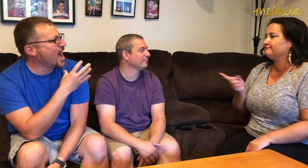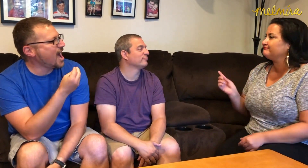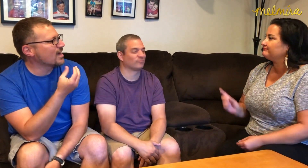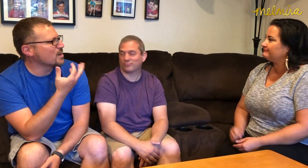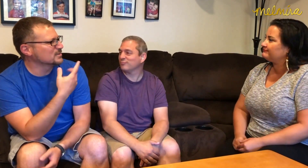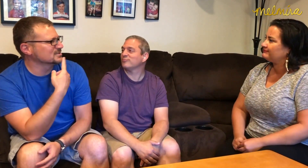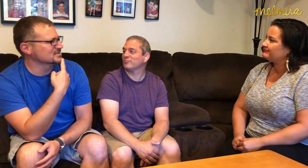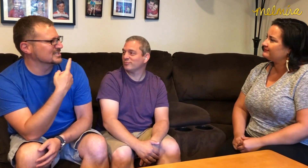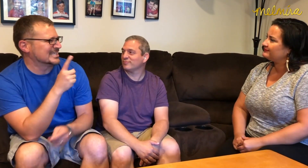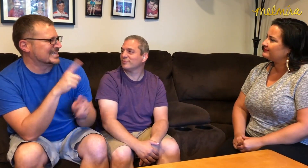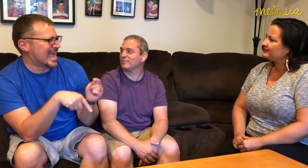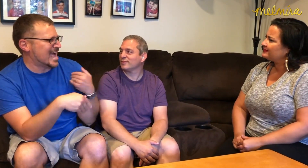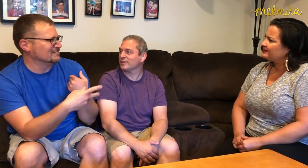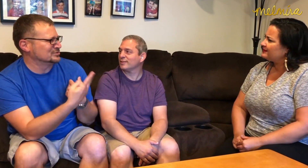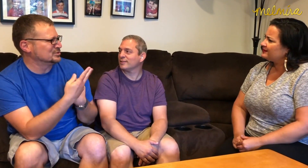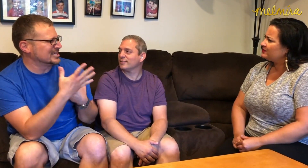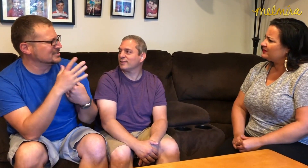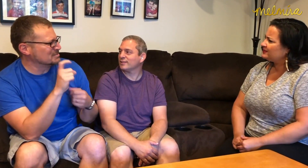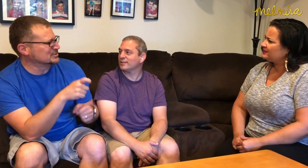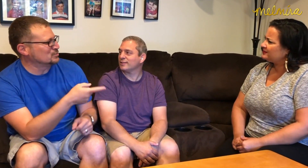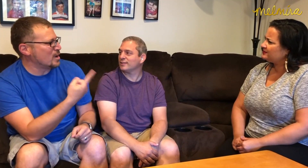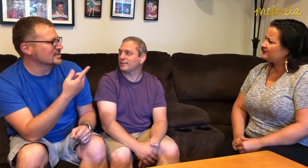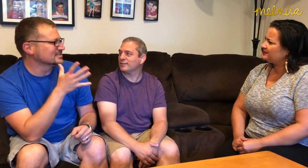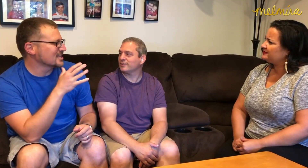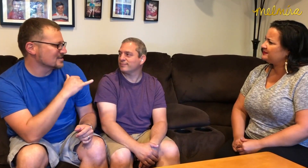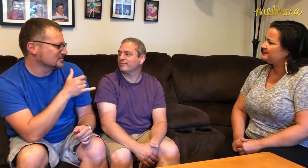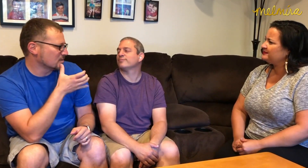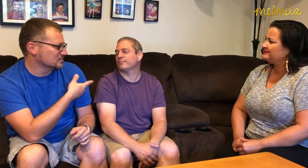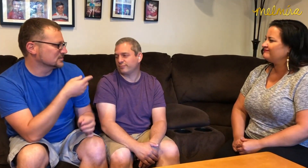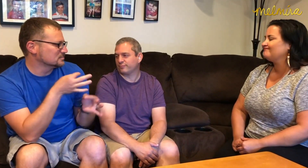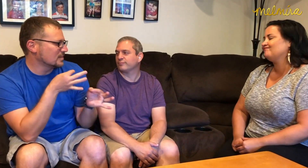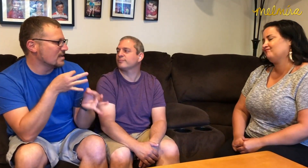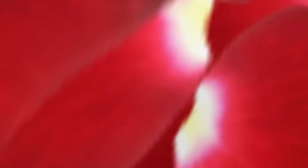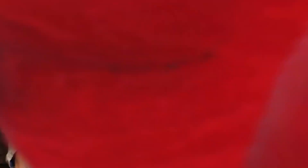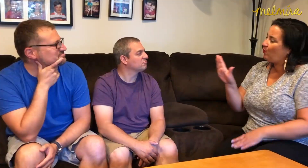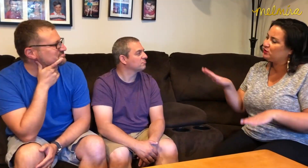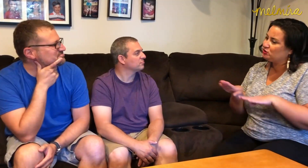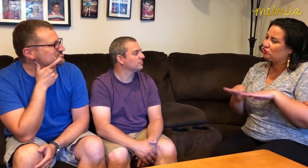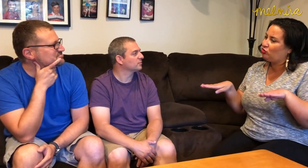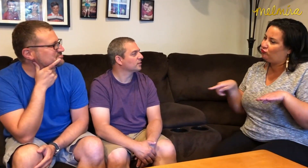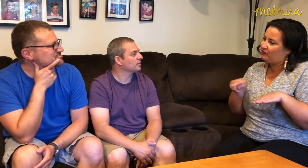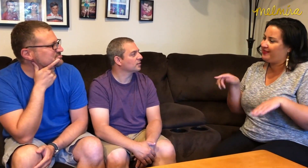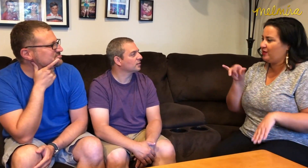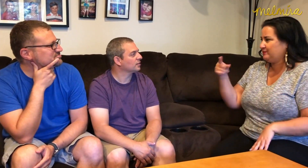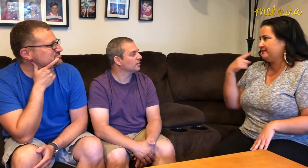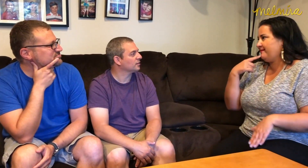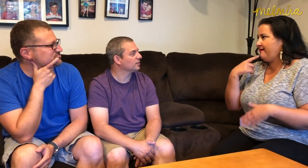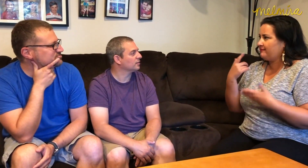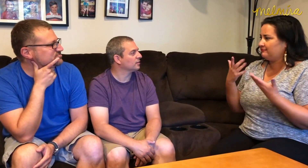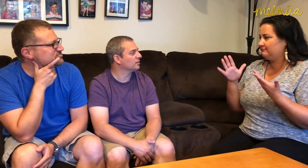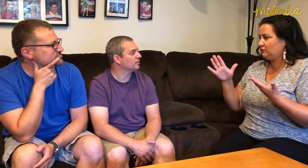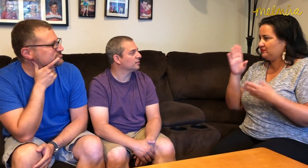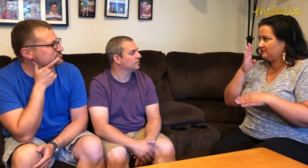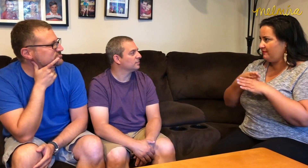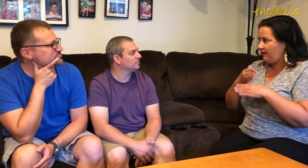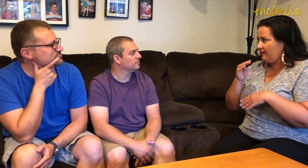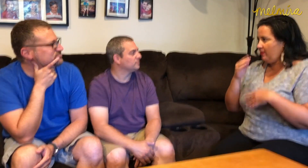And many said that you can't have two dads, you can only have one dad, like he said. Your children, like you told us, your son Max